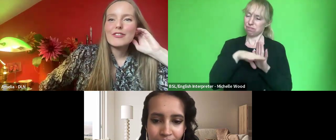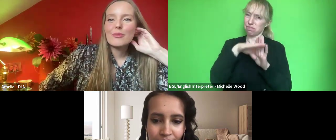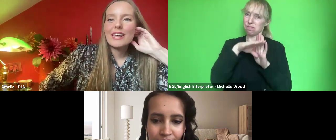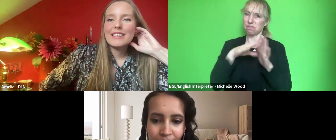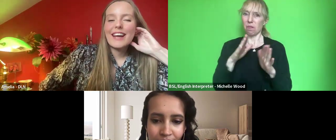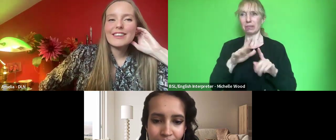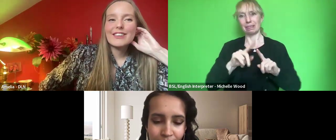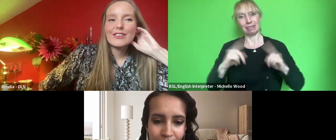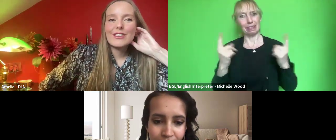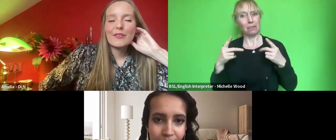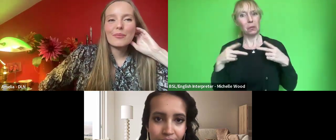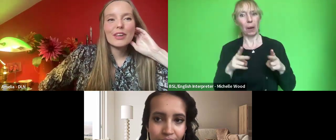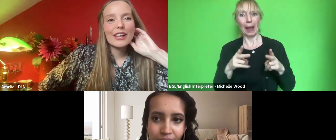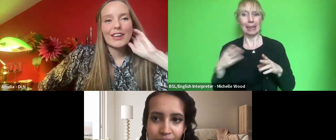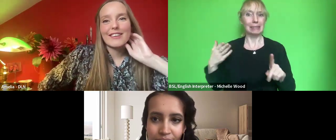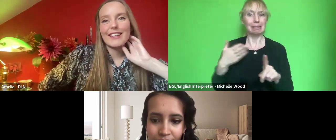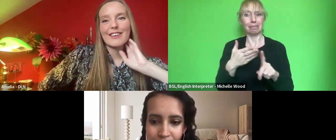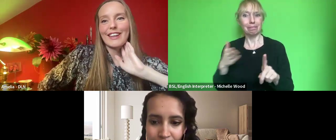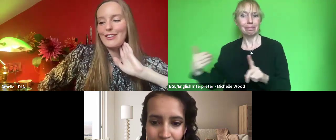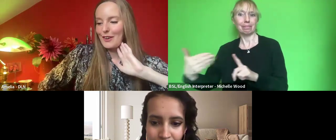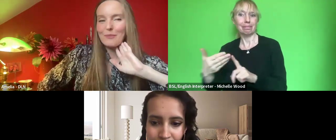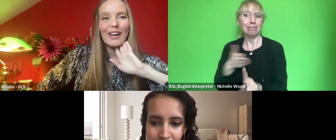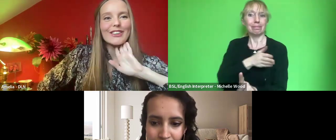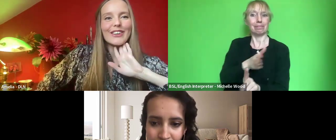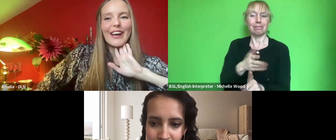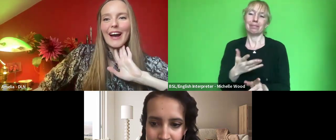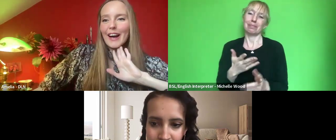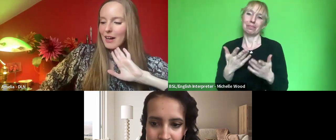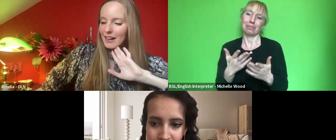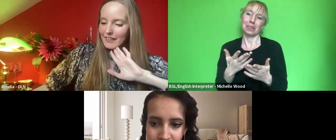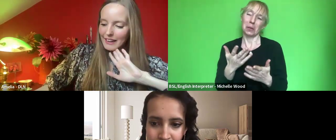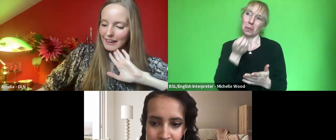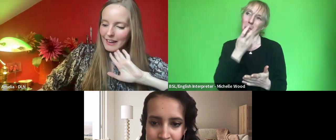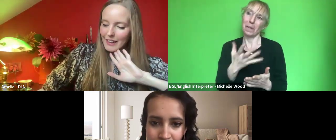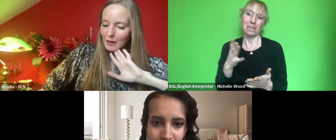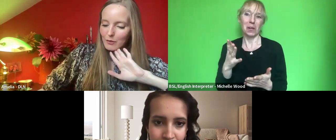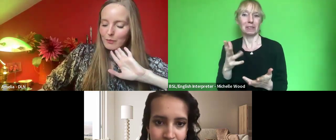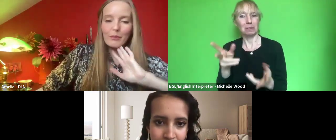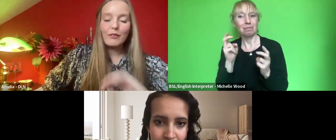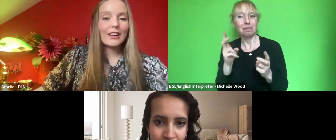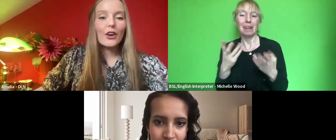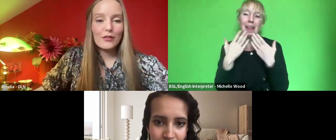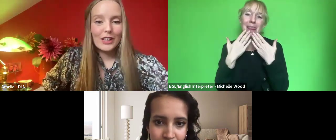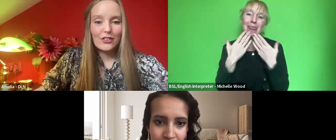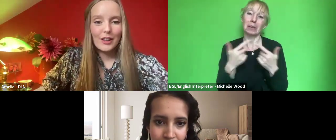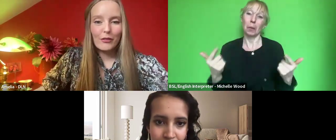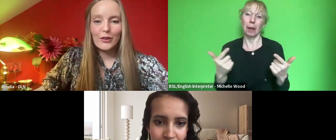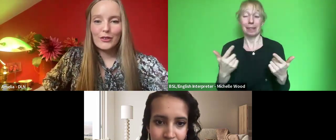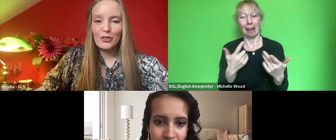it in different ways, and that's just really great to hear. So thank you so much. I think we've had lots of questions come through,